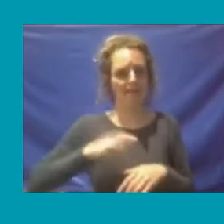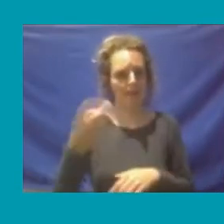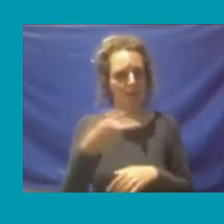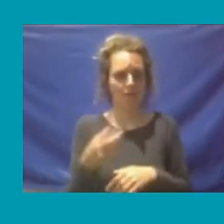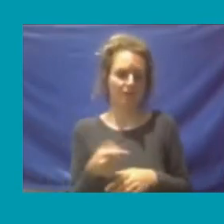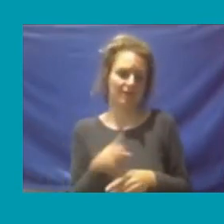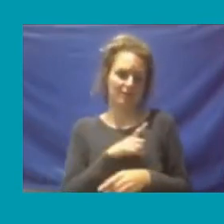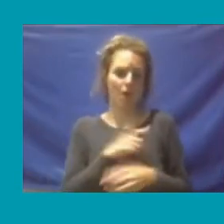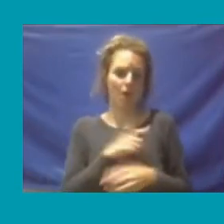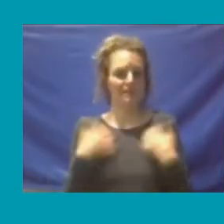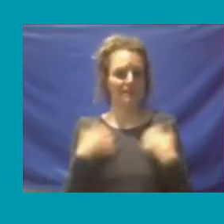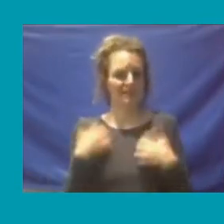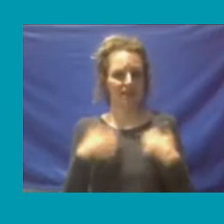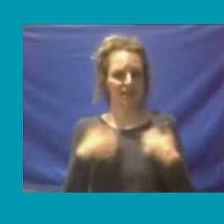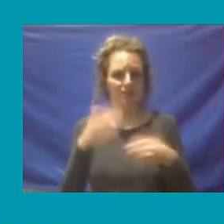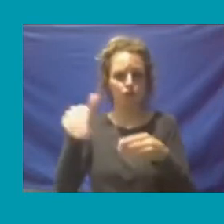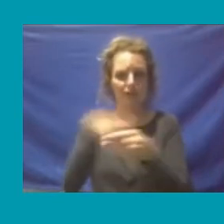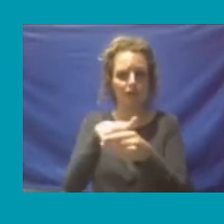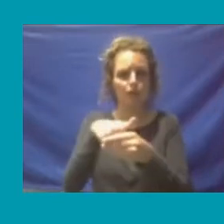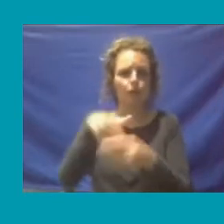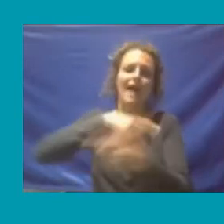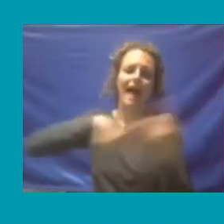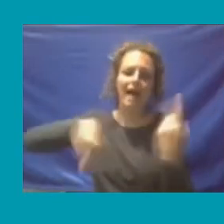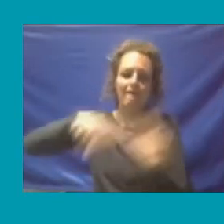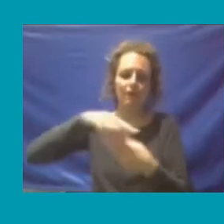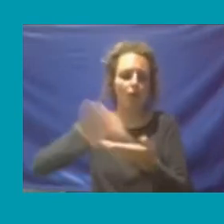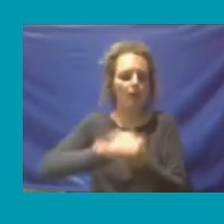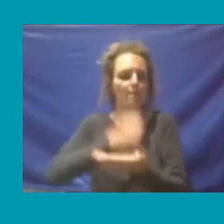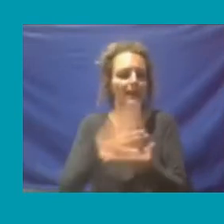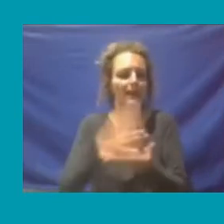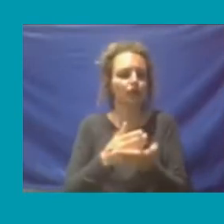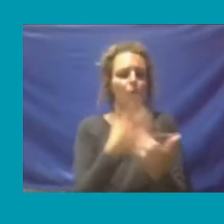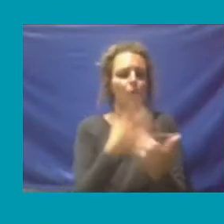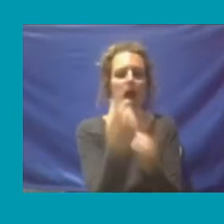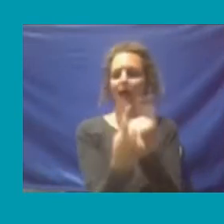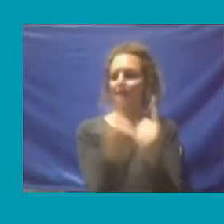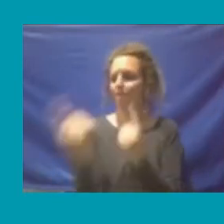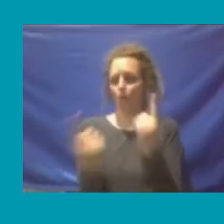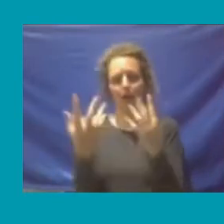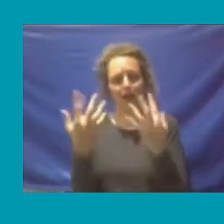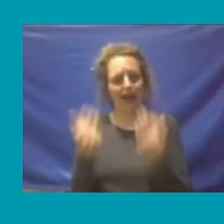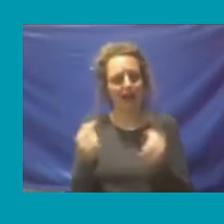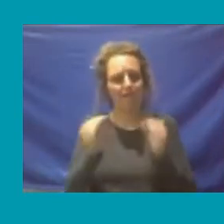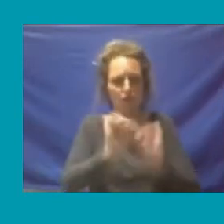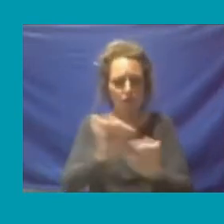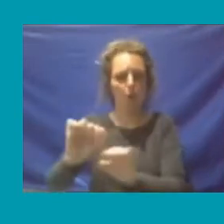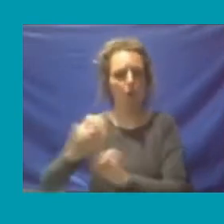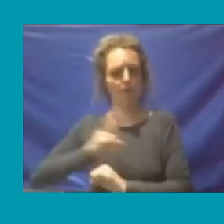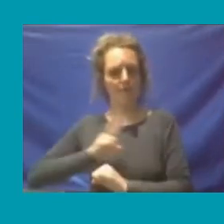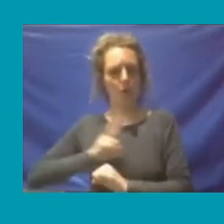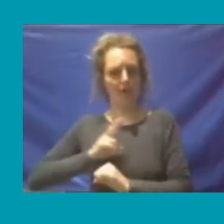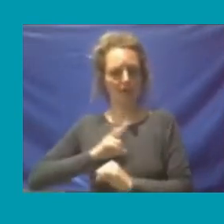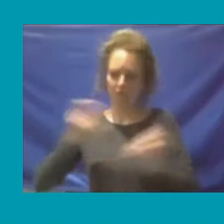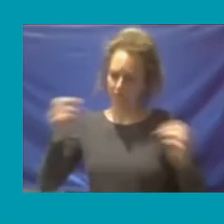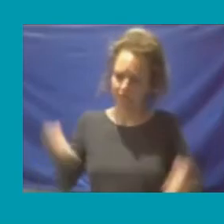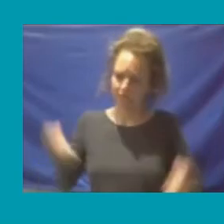Make sure everyone gets a voice and hopefully we can benefit from each other's wisdom and create